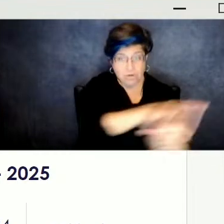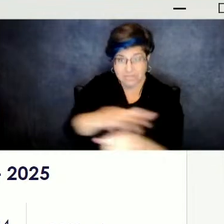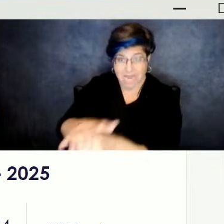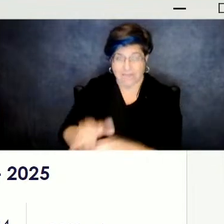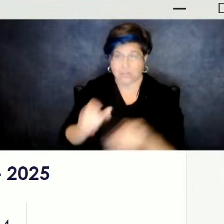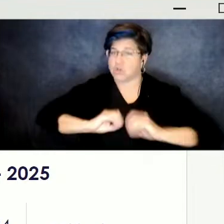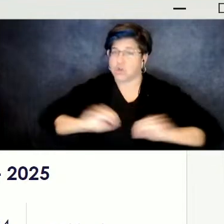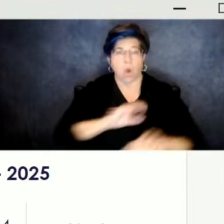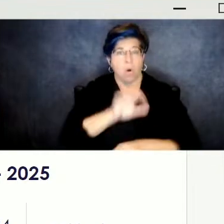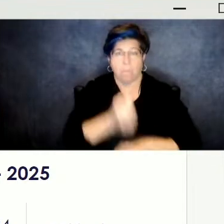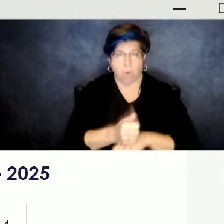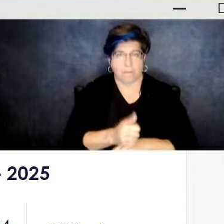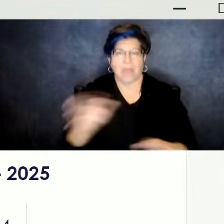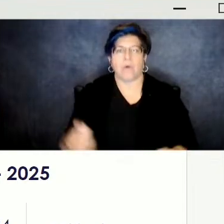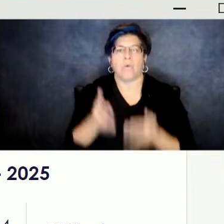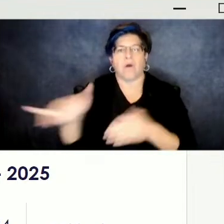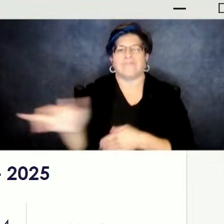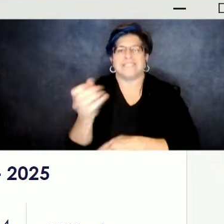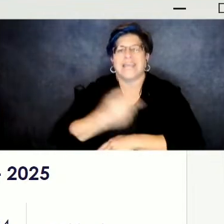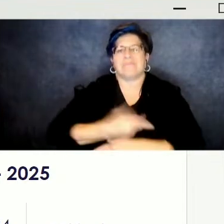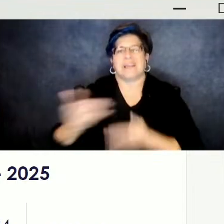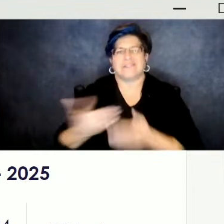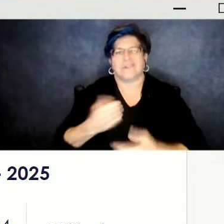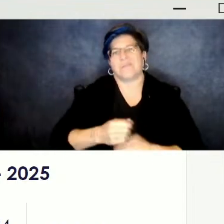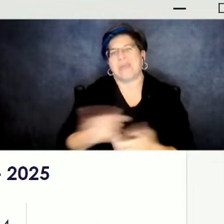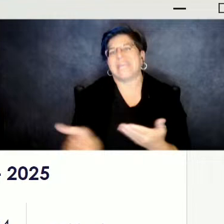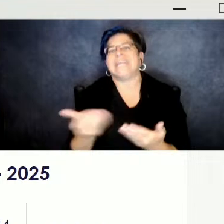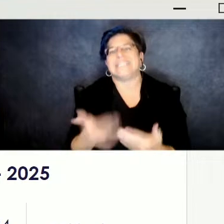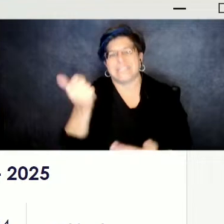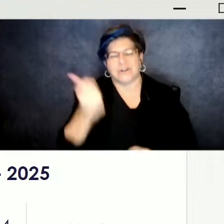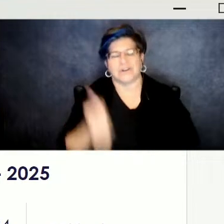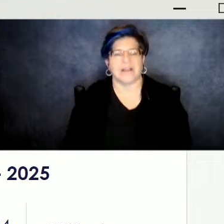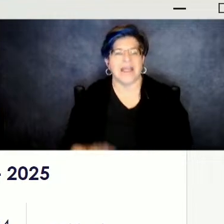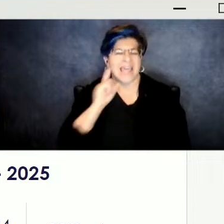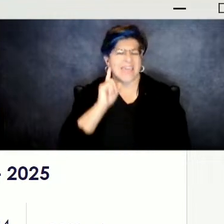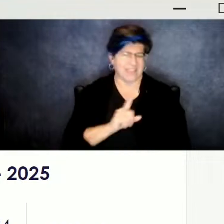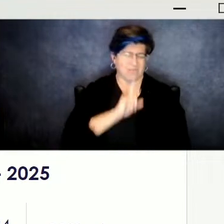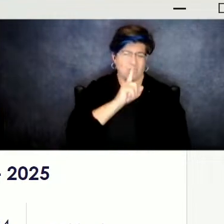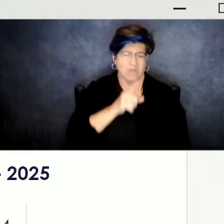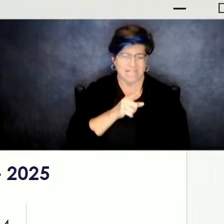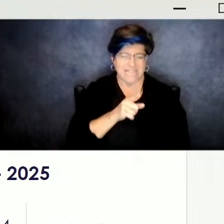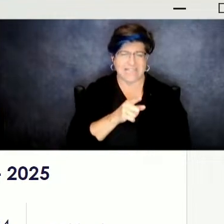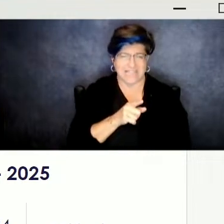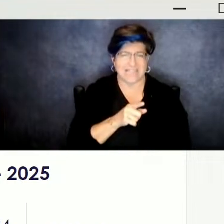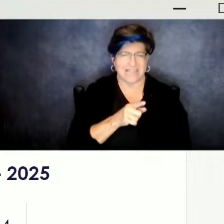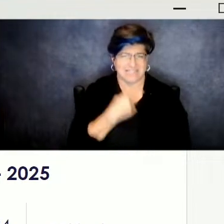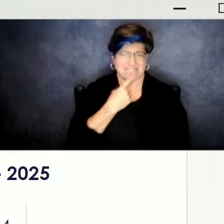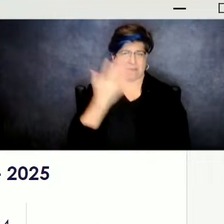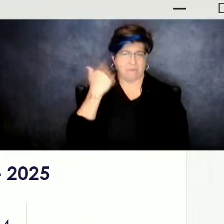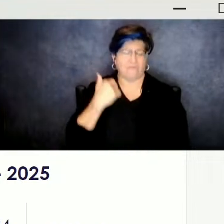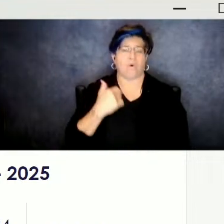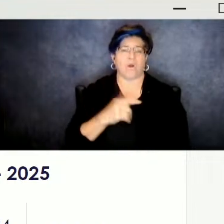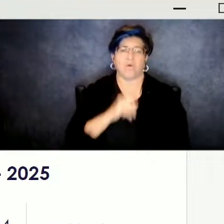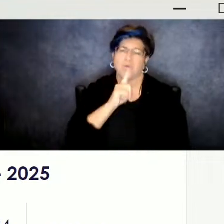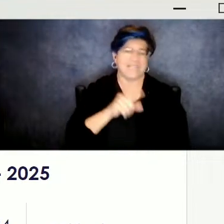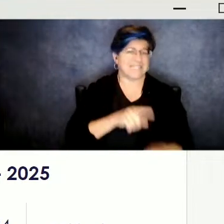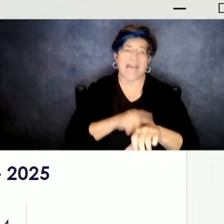WALK INTO ANY OF OUR FOUR SITES WITHOUT AN APPOINTMENT AND WE'RE OFFERING SAME DAY SERVICE TO JUST MAKE THIS MORE